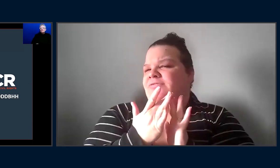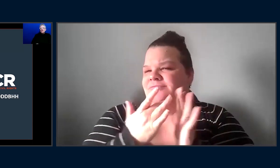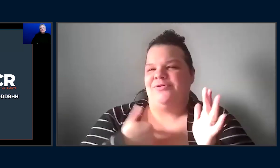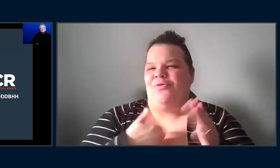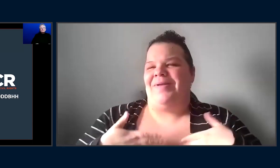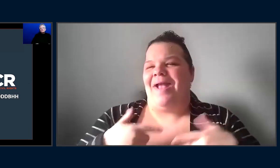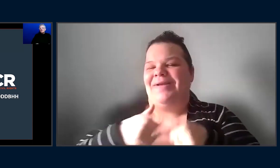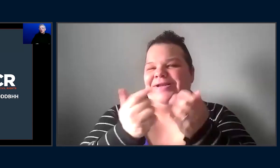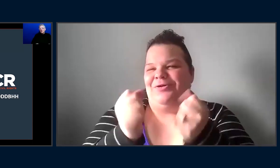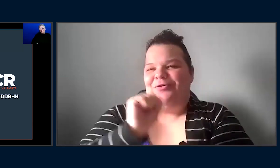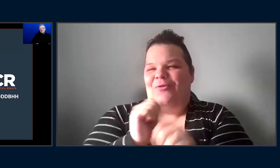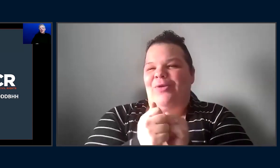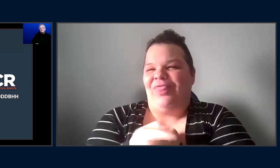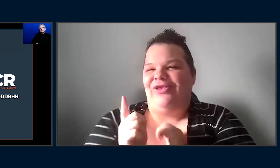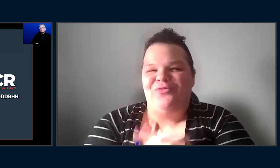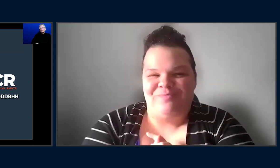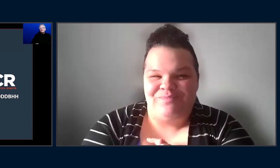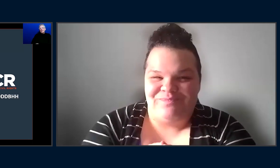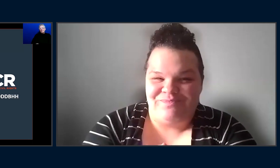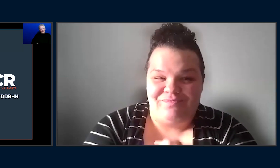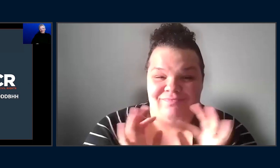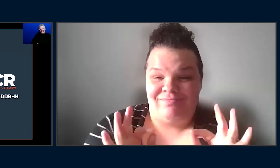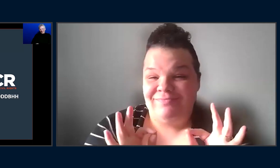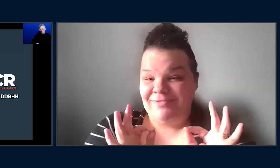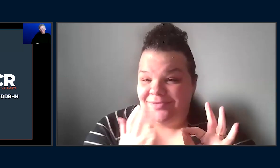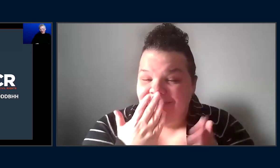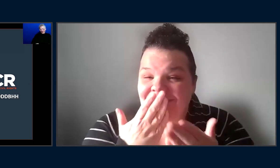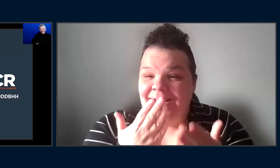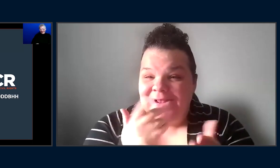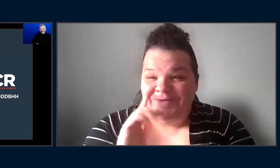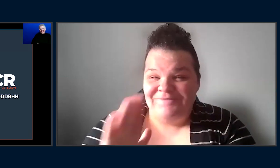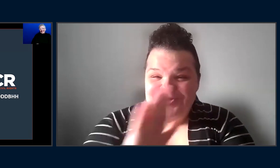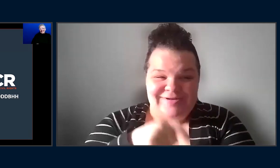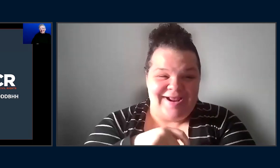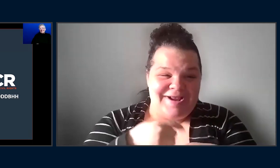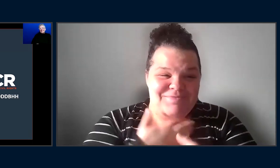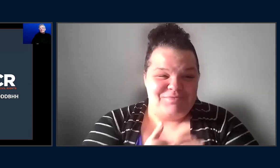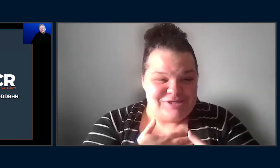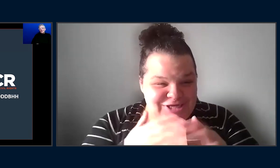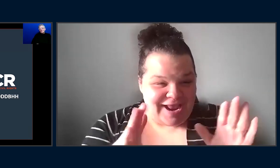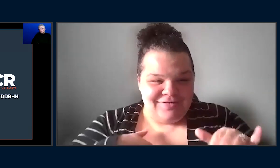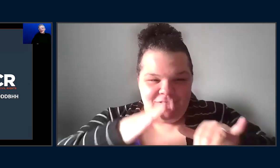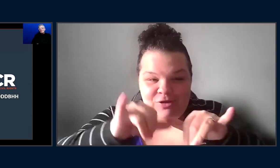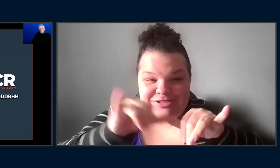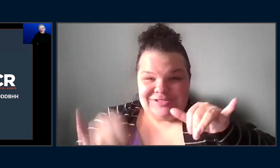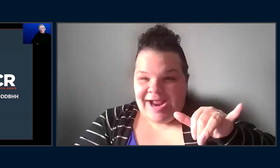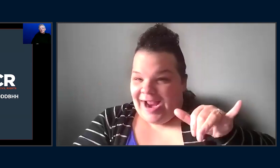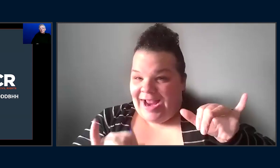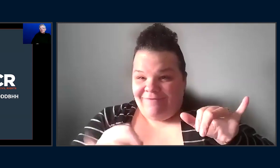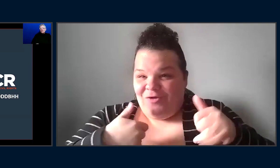or if you're just interested in some type of training, please reach out to us. We'd be more than happy to work together with you. Thank you so much